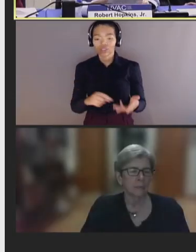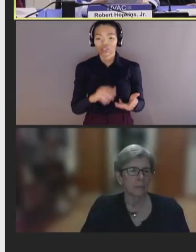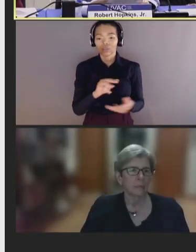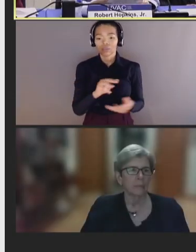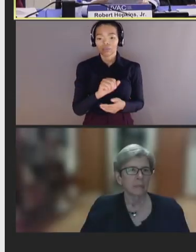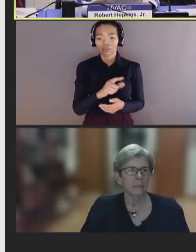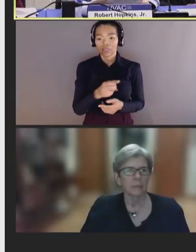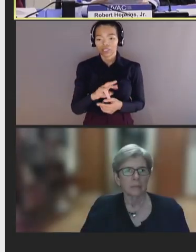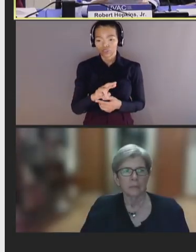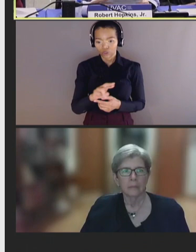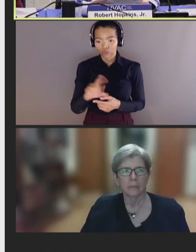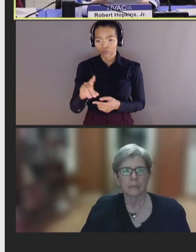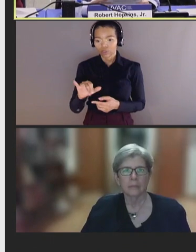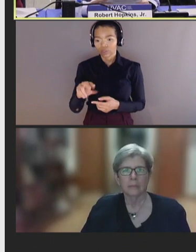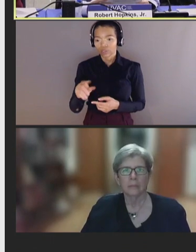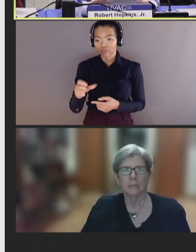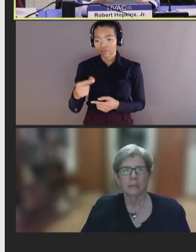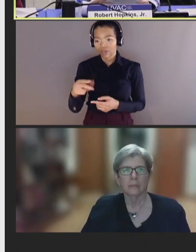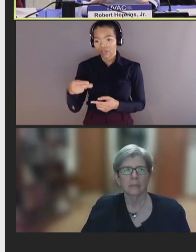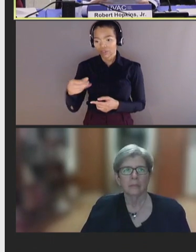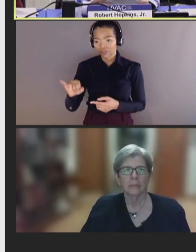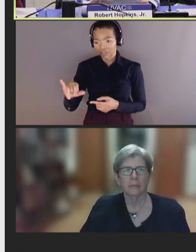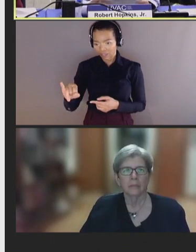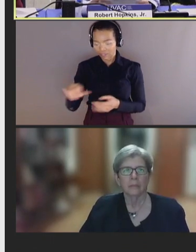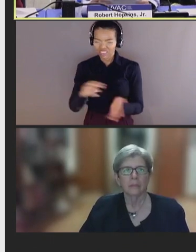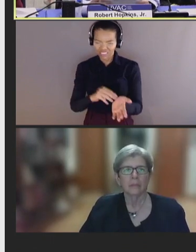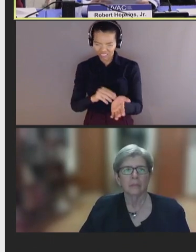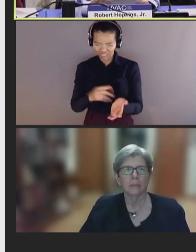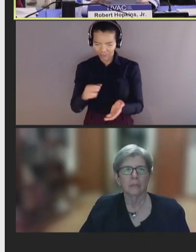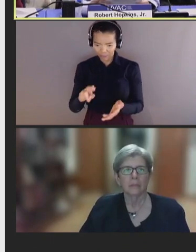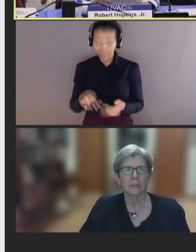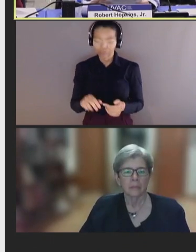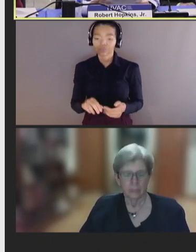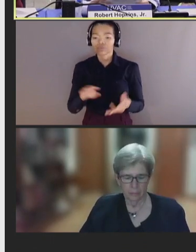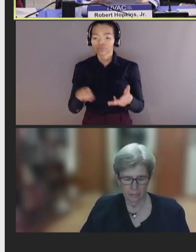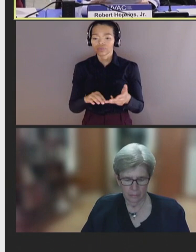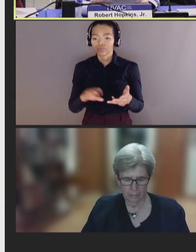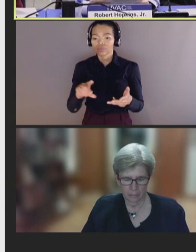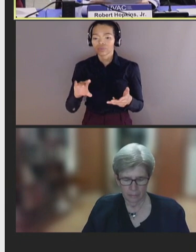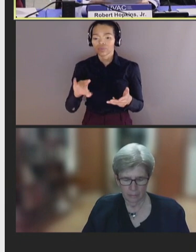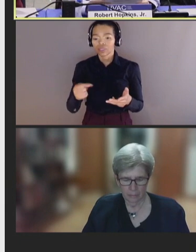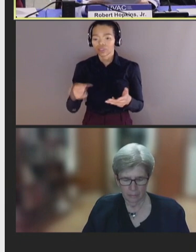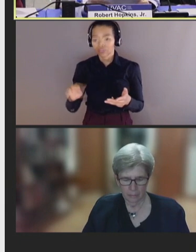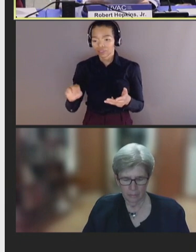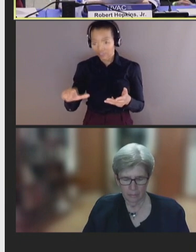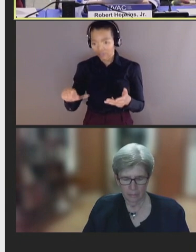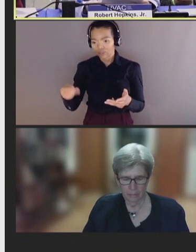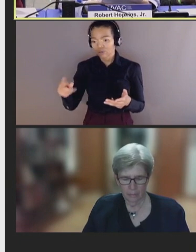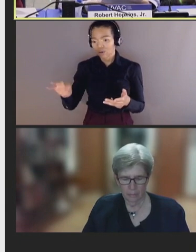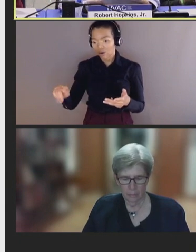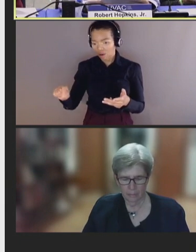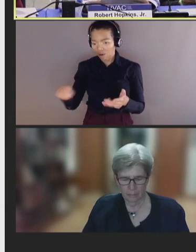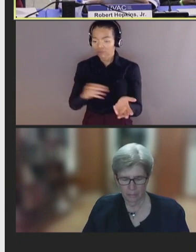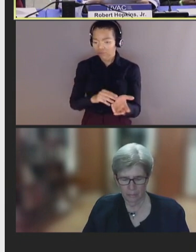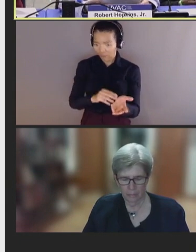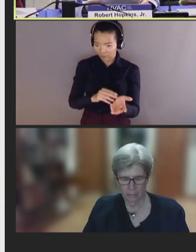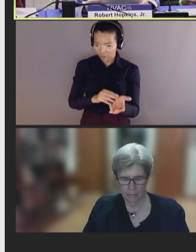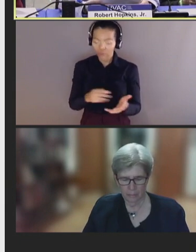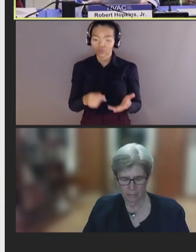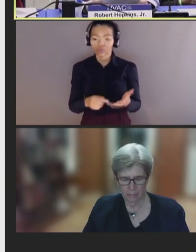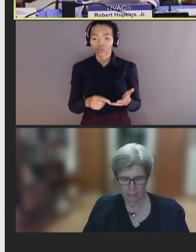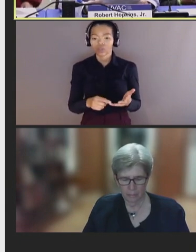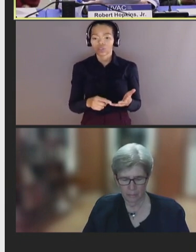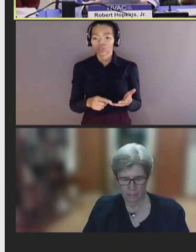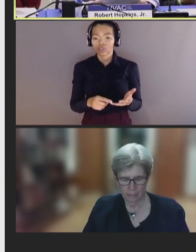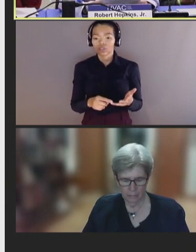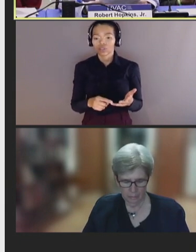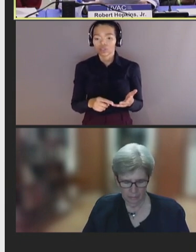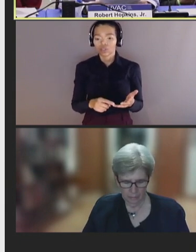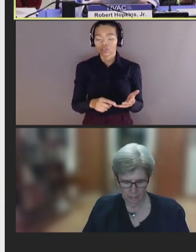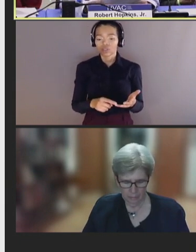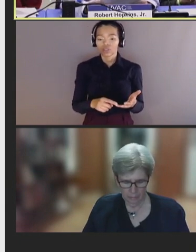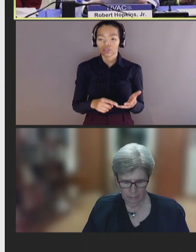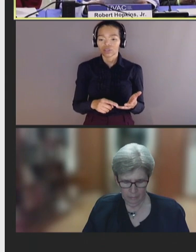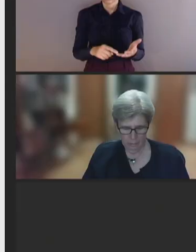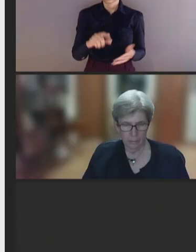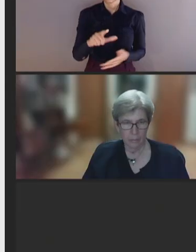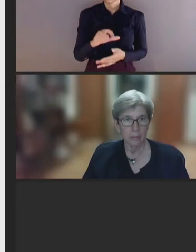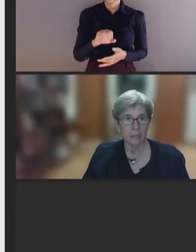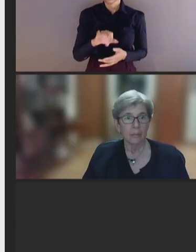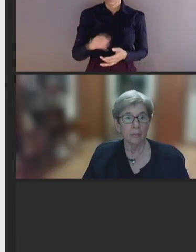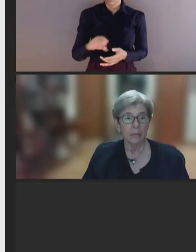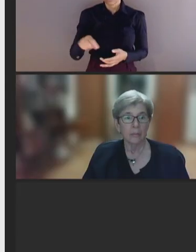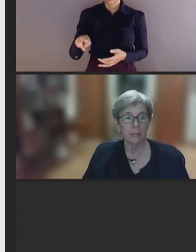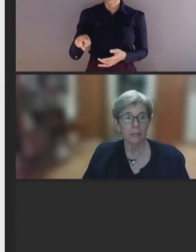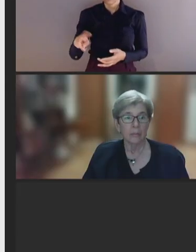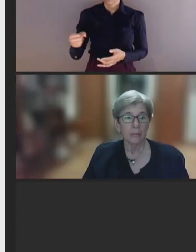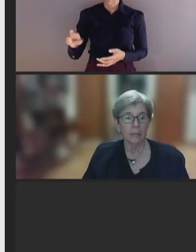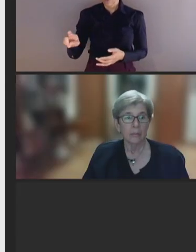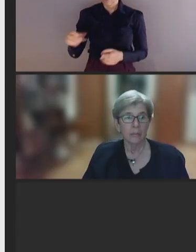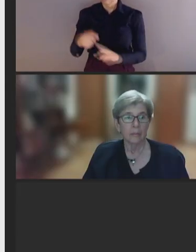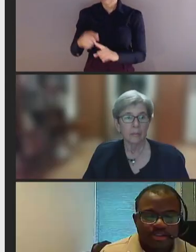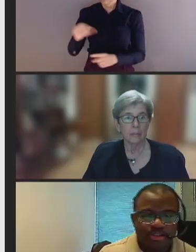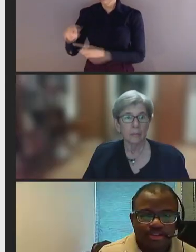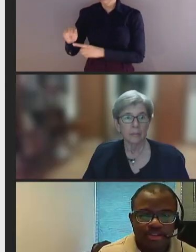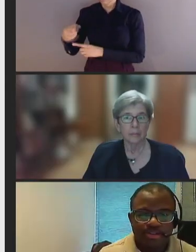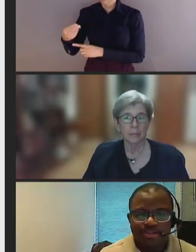and Lois Privor-Dumm from Johns Hopkins University. And Dr. Wortham, you have the floor.